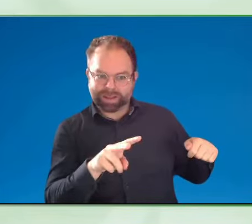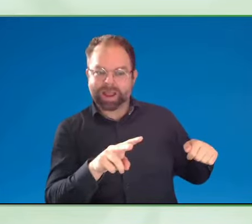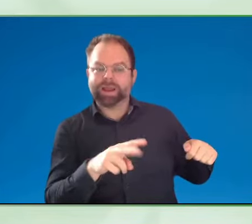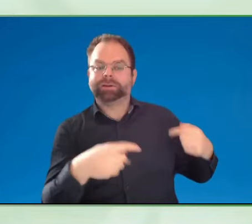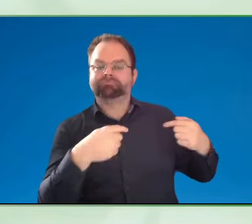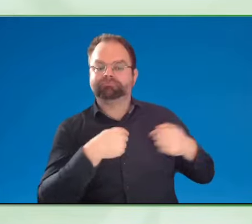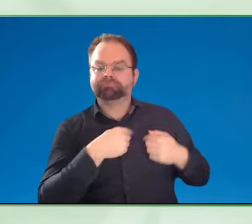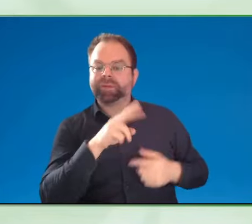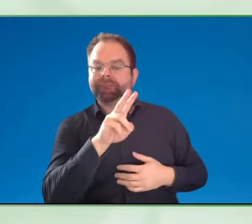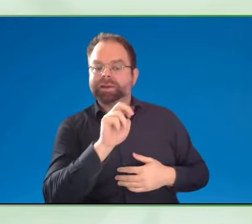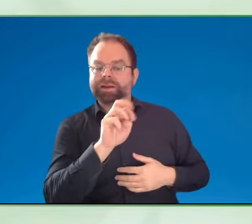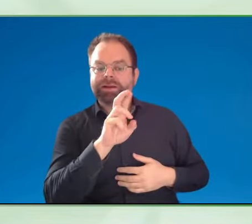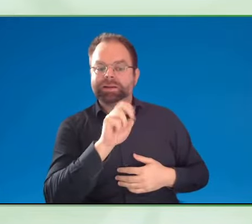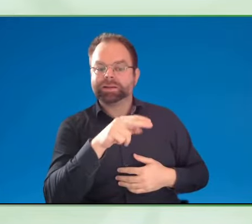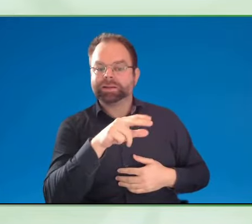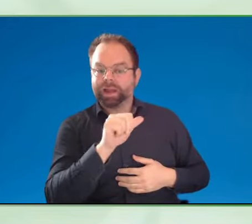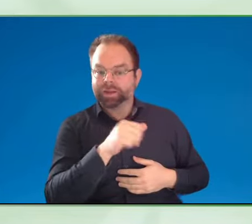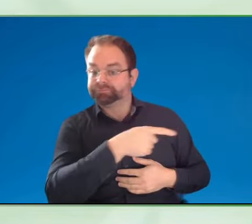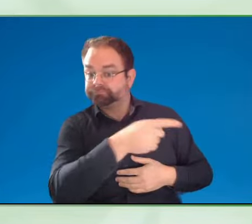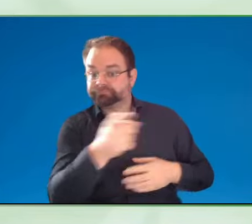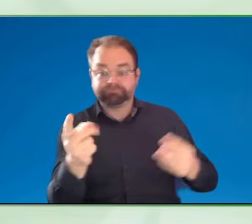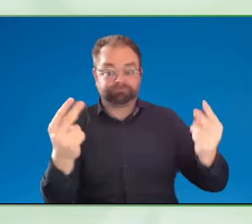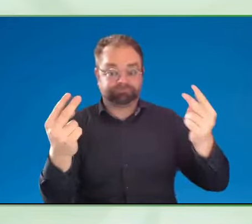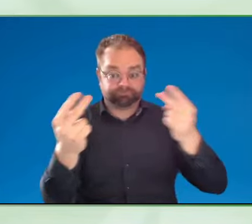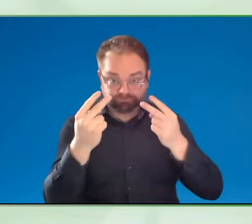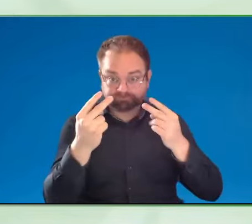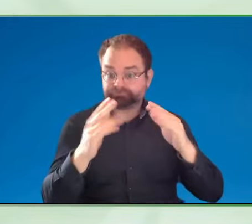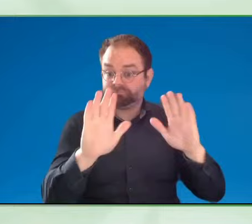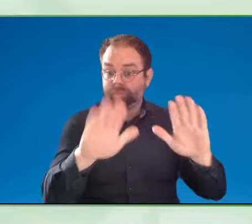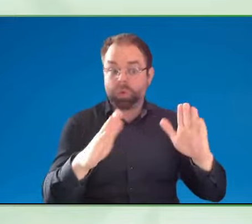I don't wear spectacles. Smiling at you right now. Fantastic.